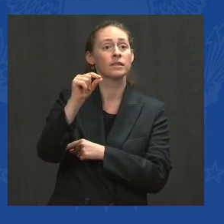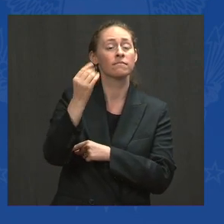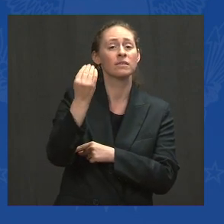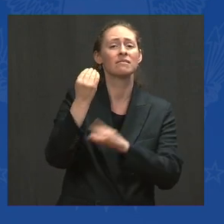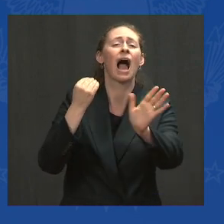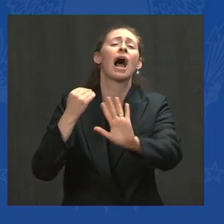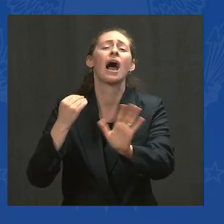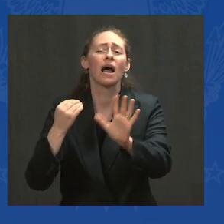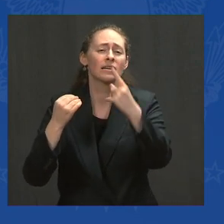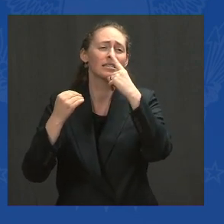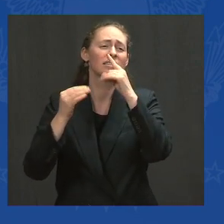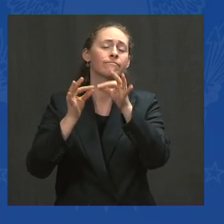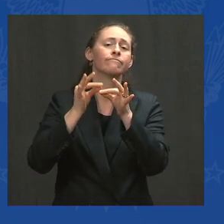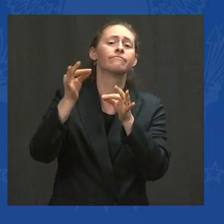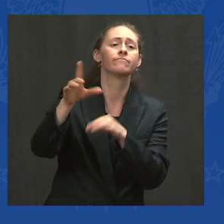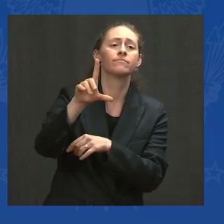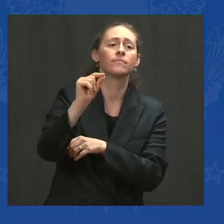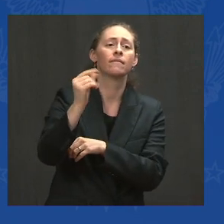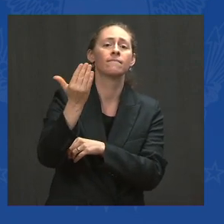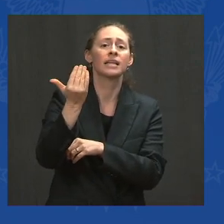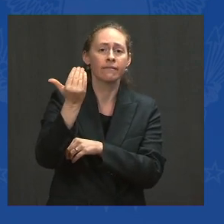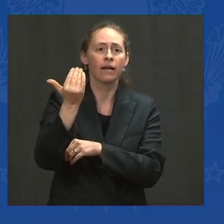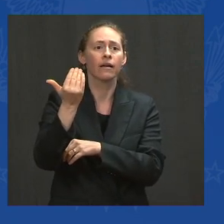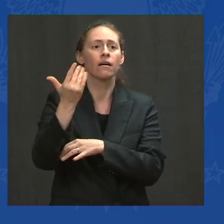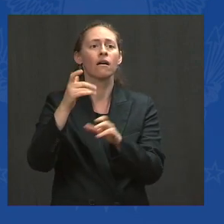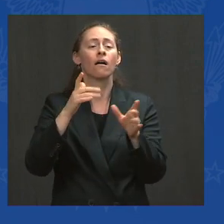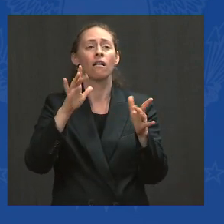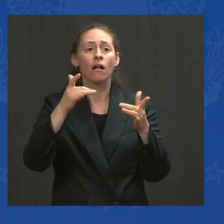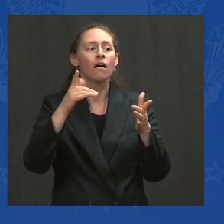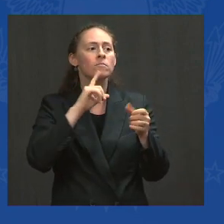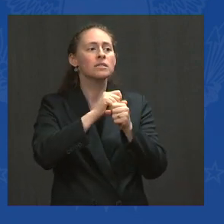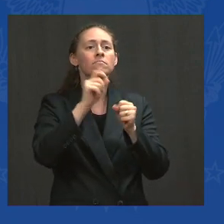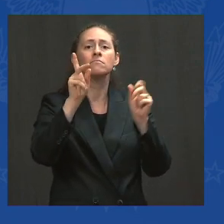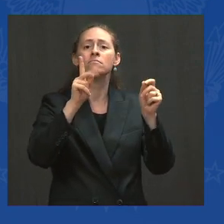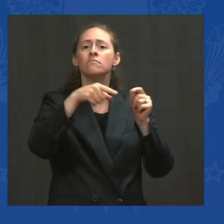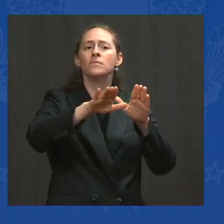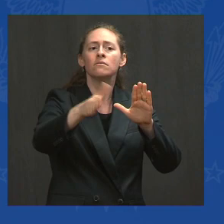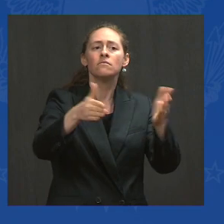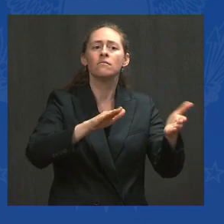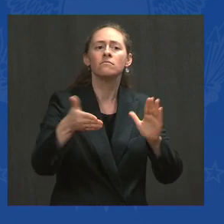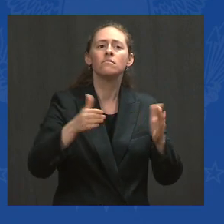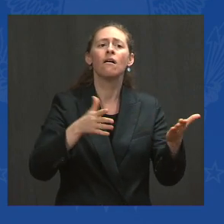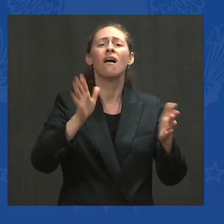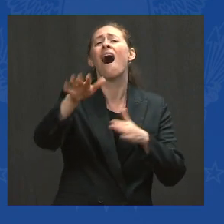fighting, and we kept taking casualties. In 2015, the same. And on and on.